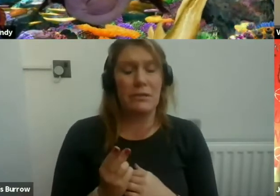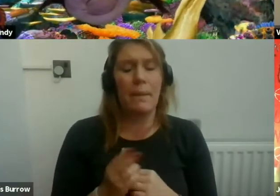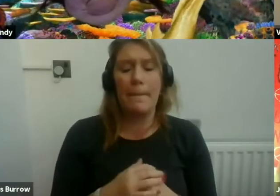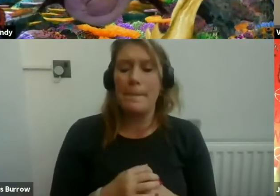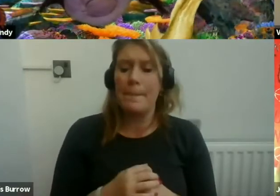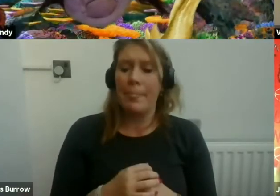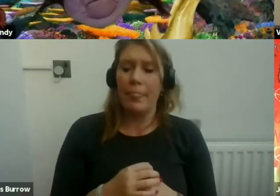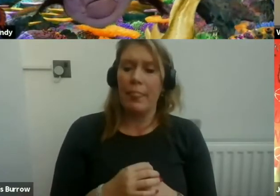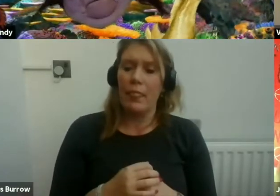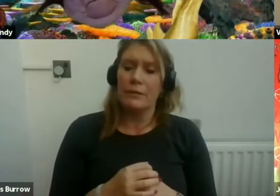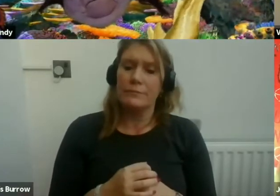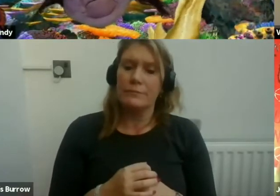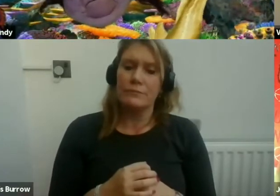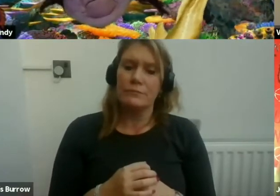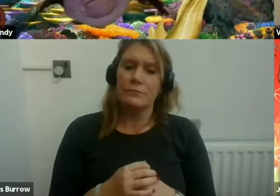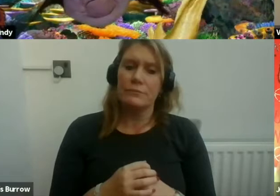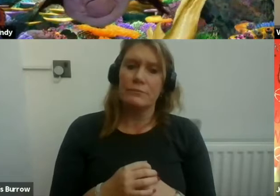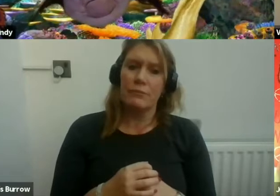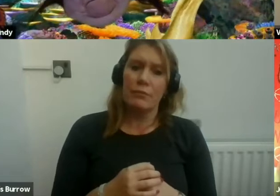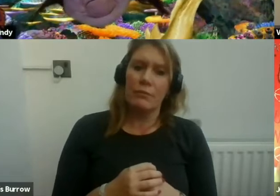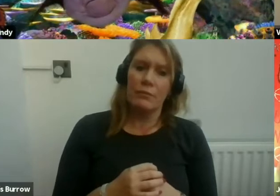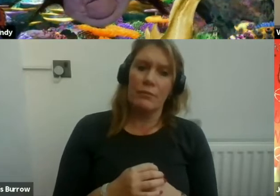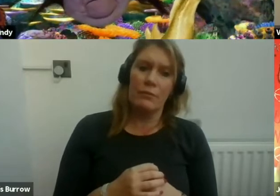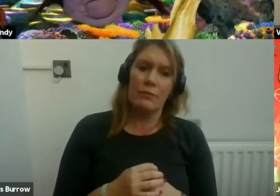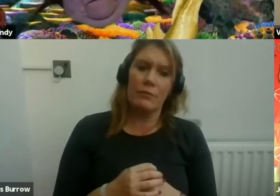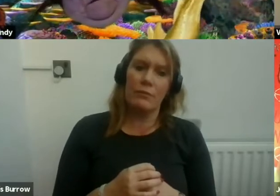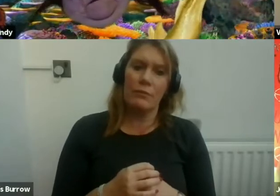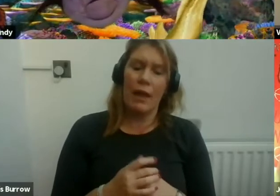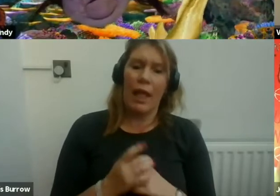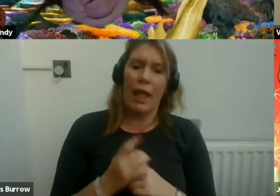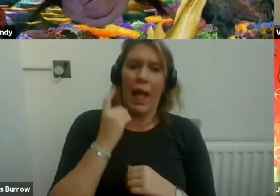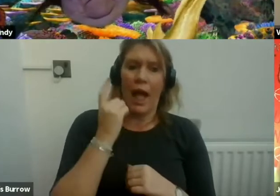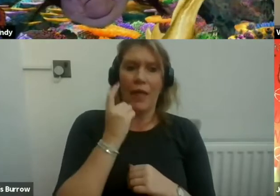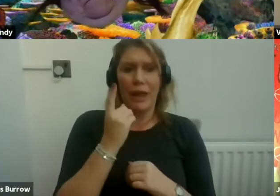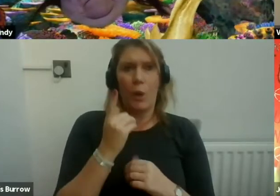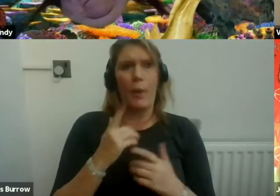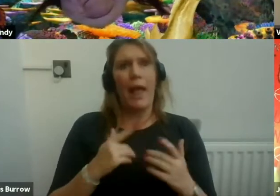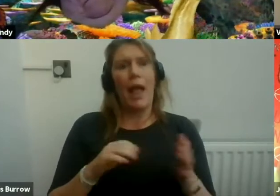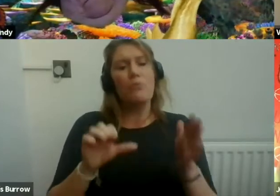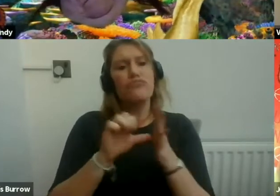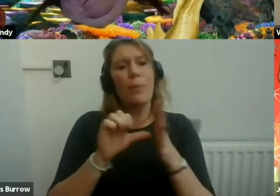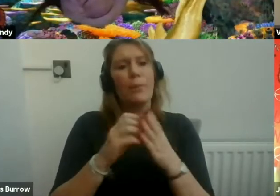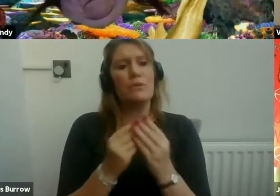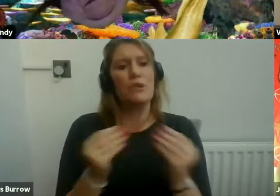we are as Mandy said, we are problem solvers, we wake up every morning and we